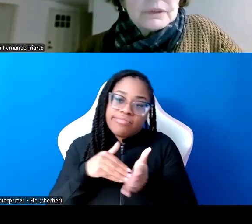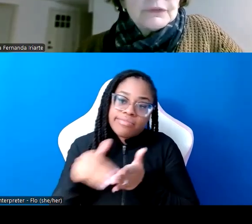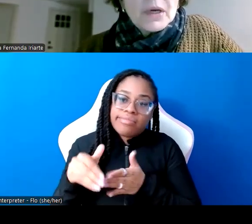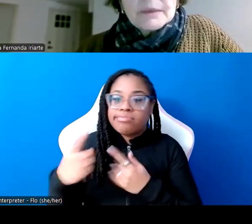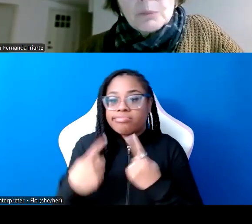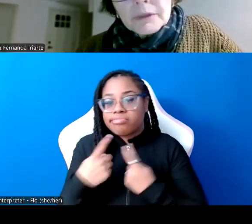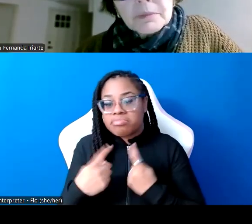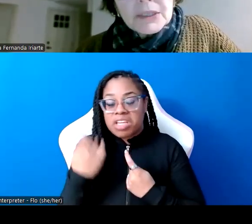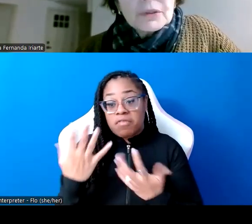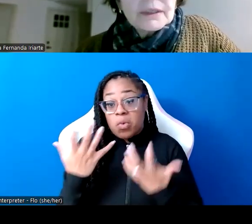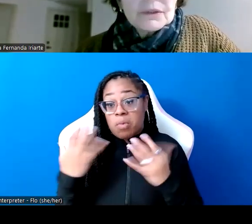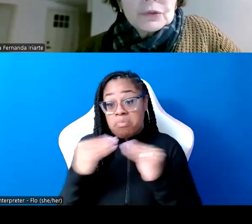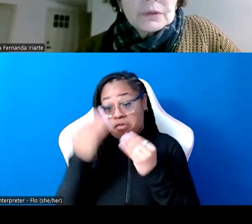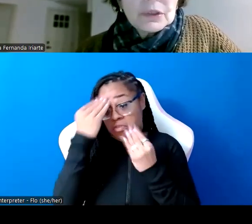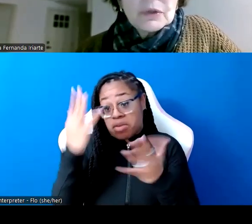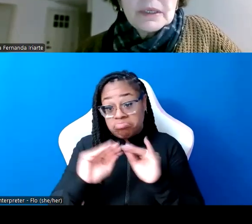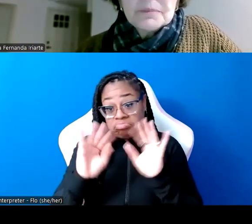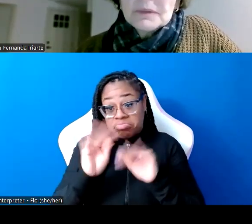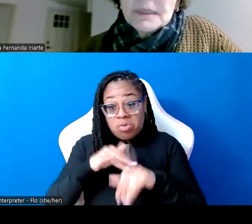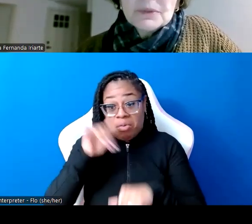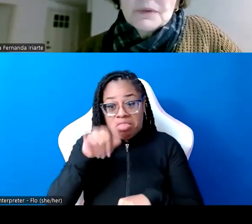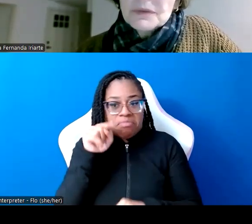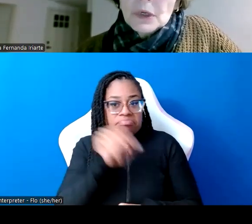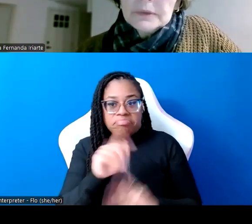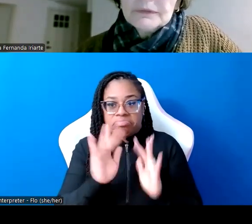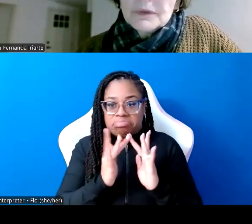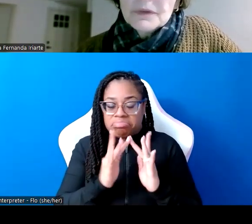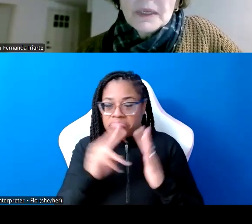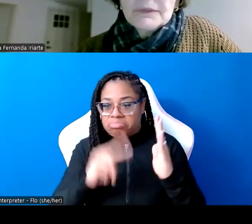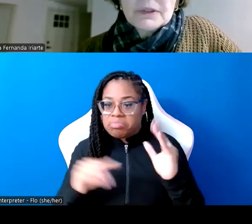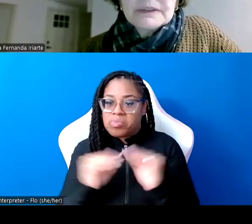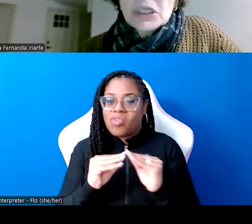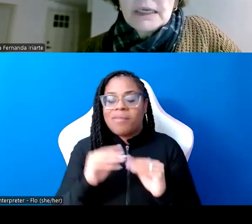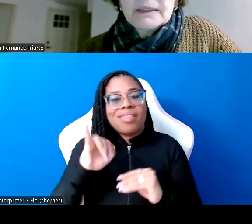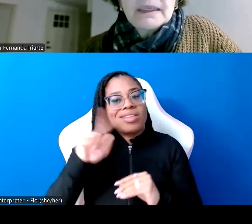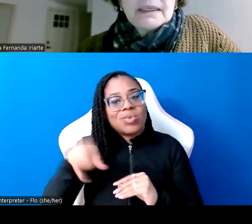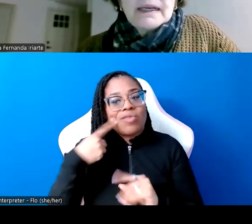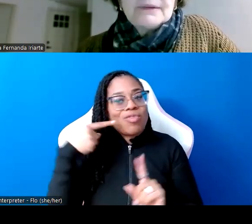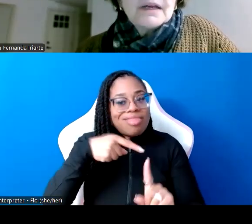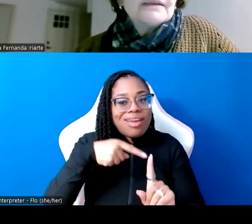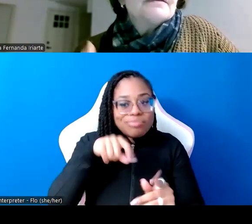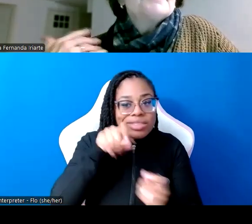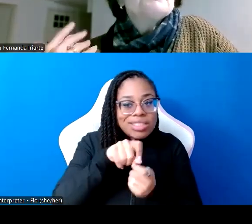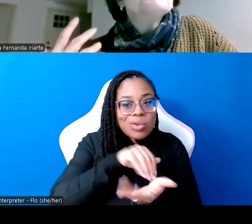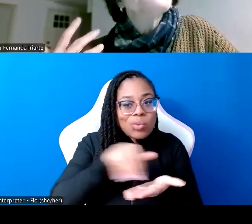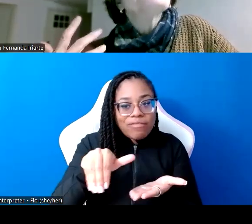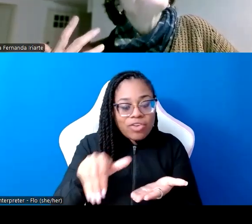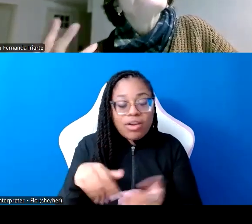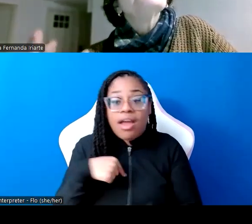If you want more information on this, you can go here. But remember this is only for this waiver. It' not, I remember